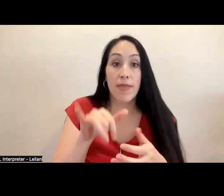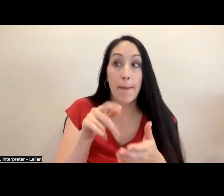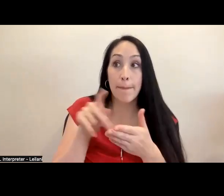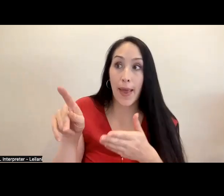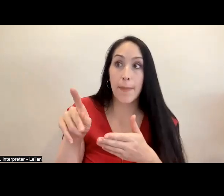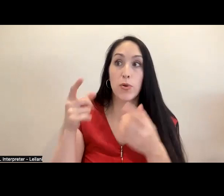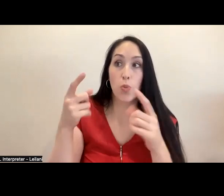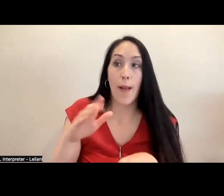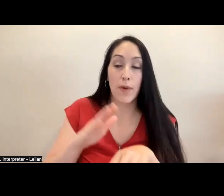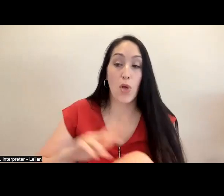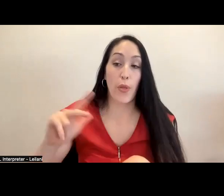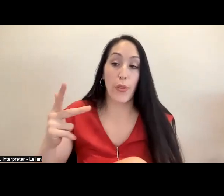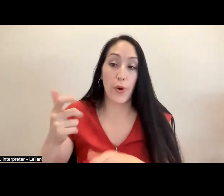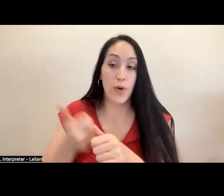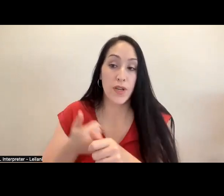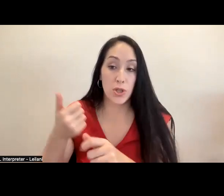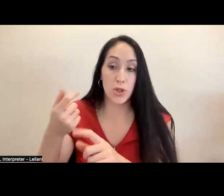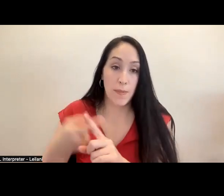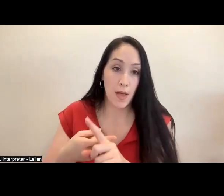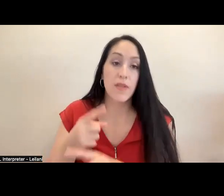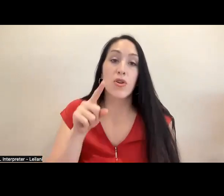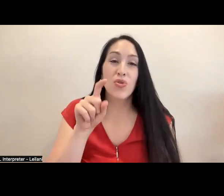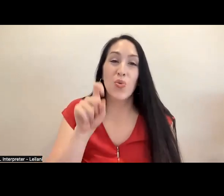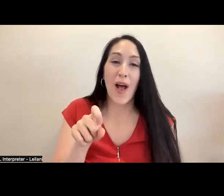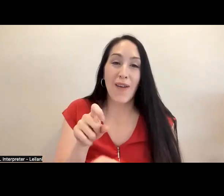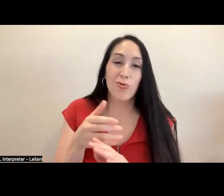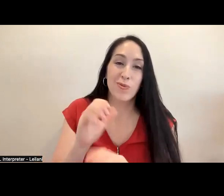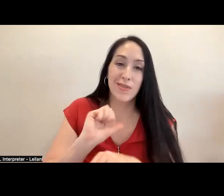and you probably want to come out 2 to 7 business days before that date.